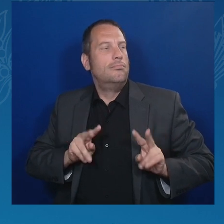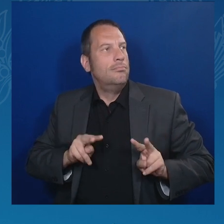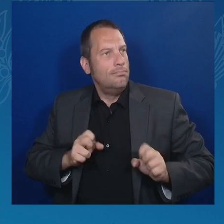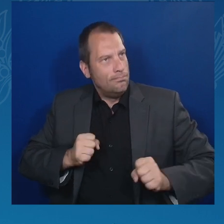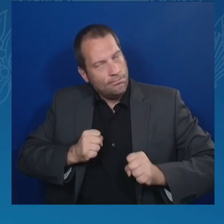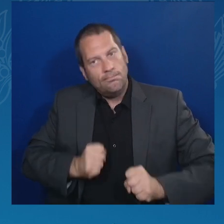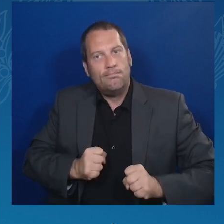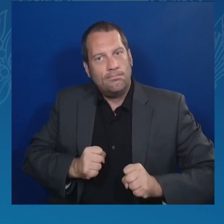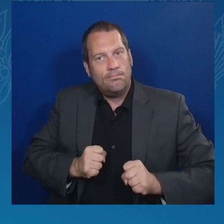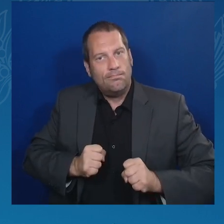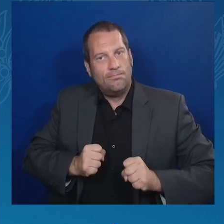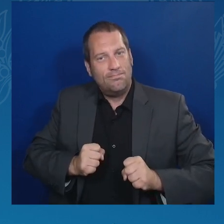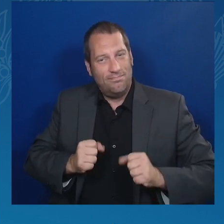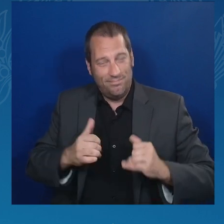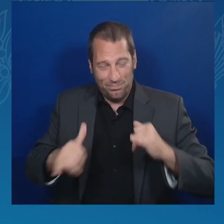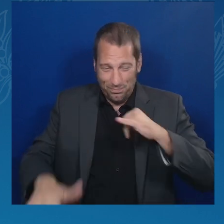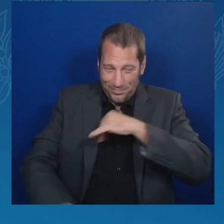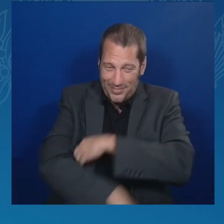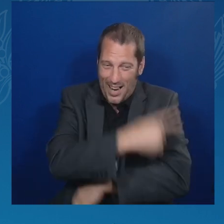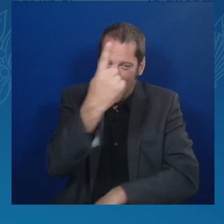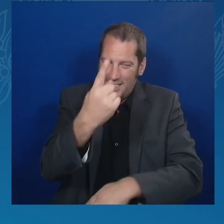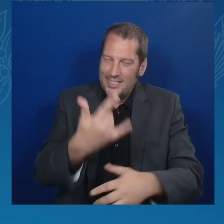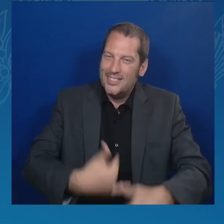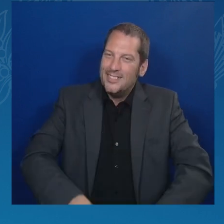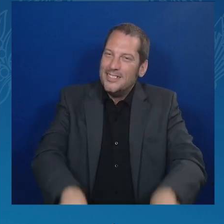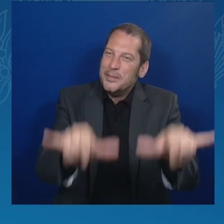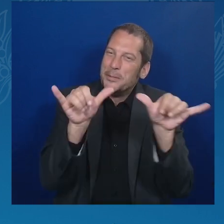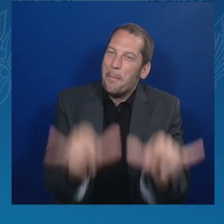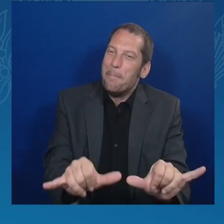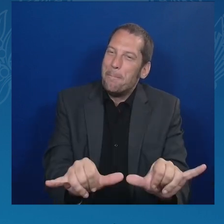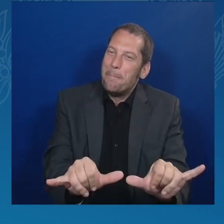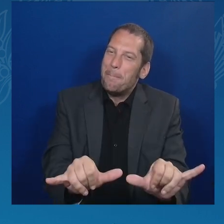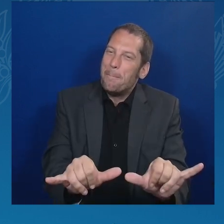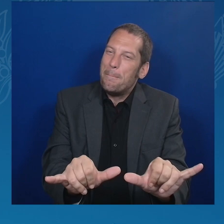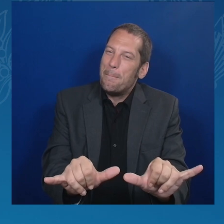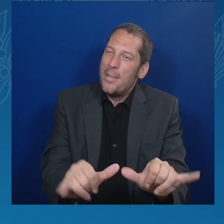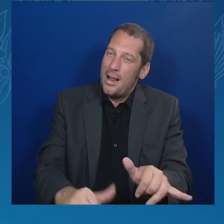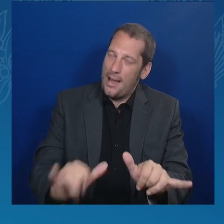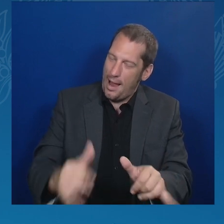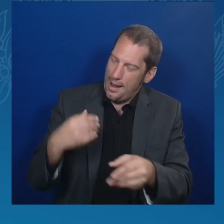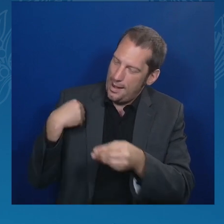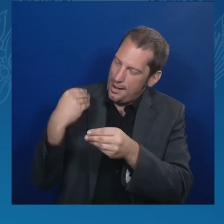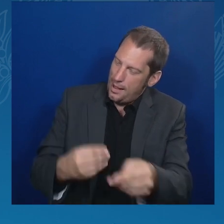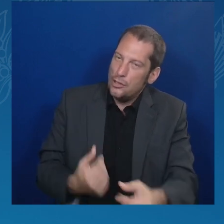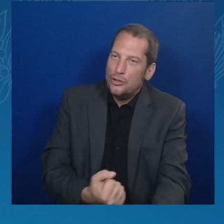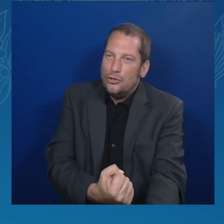And that legacy is strong. And together, then, a hundred years ago, they fought.